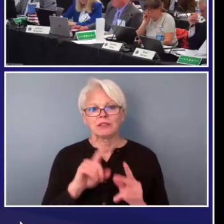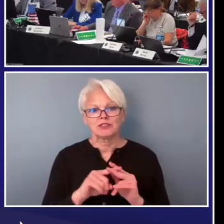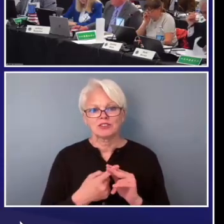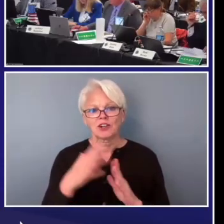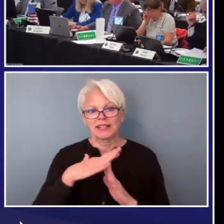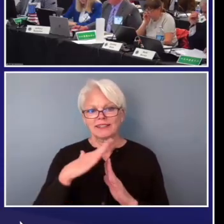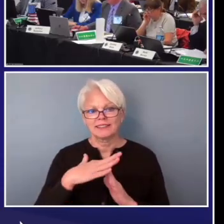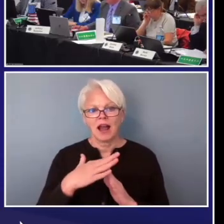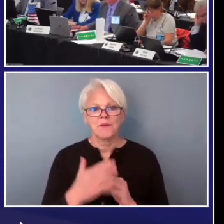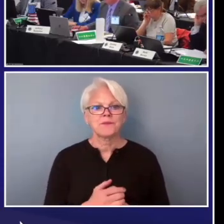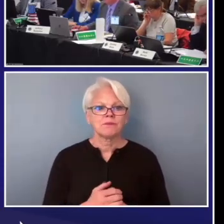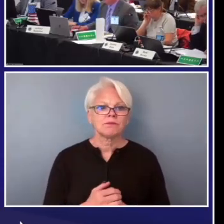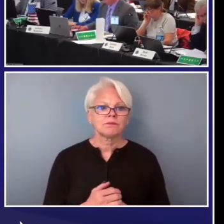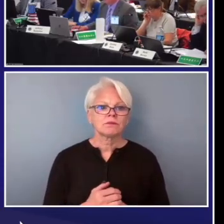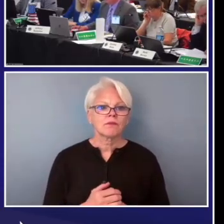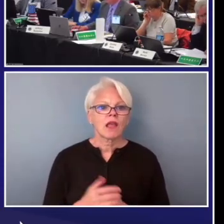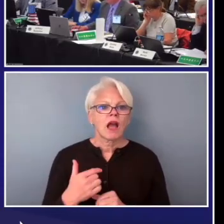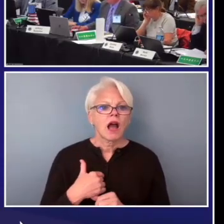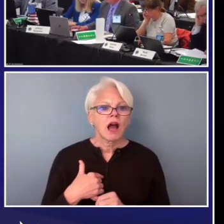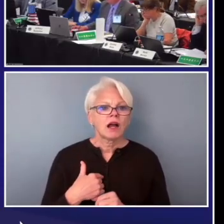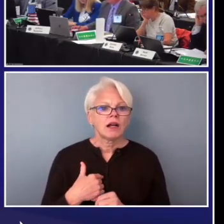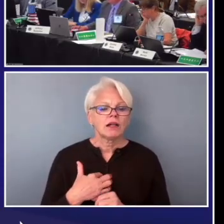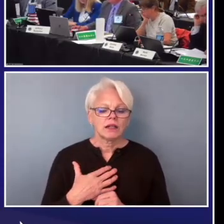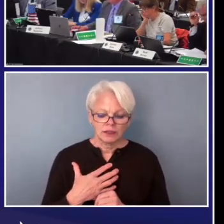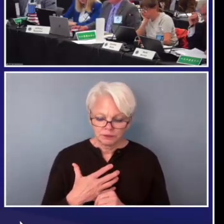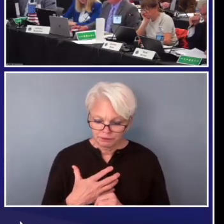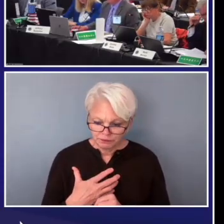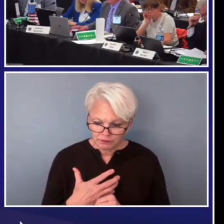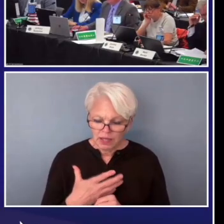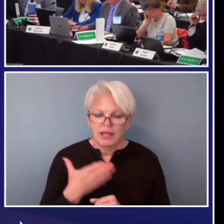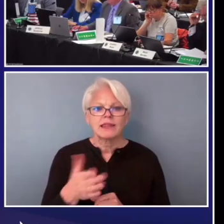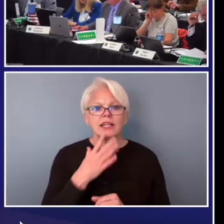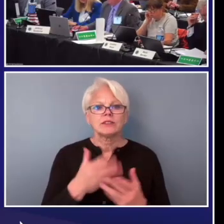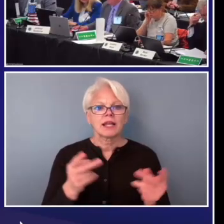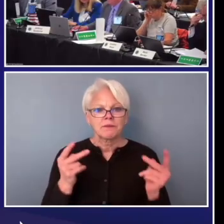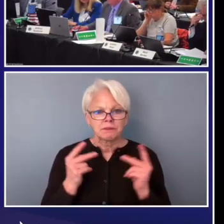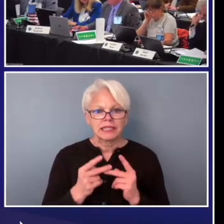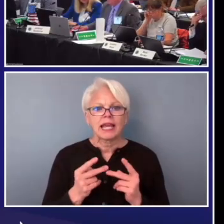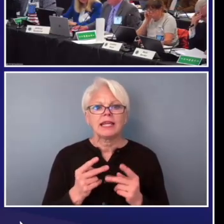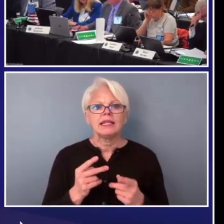Um, so I wanted to, there's a place where it mentions, uh, oh yeah.